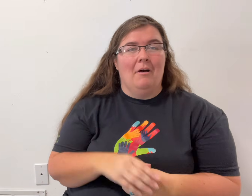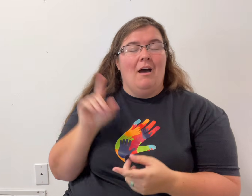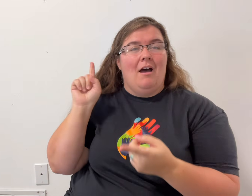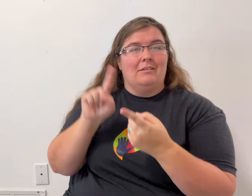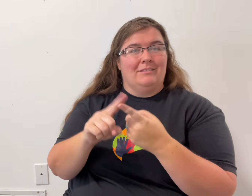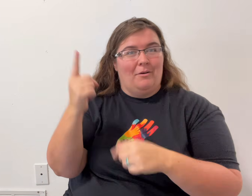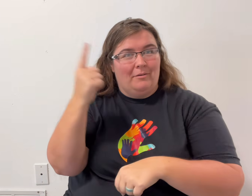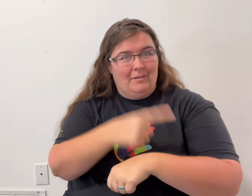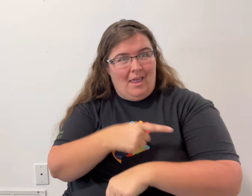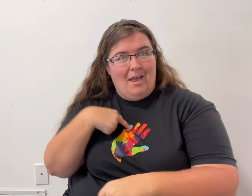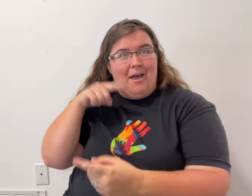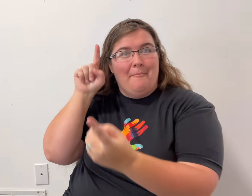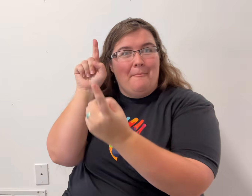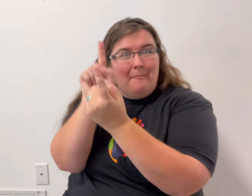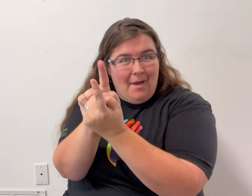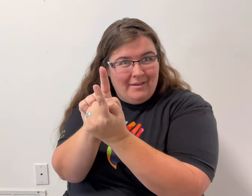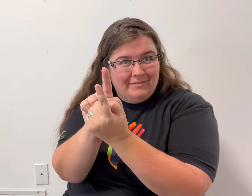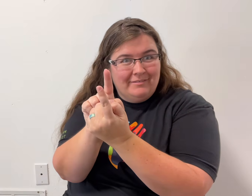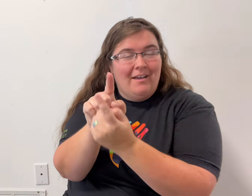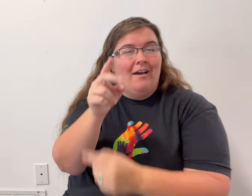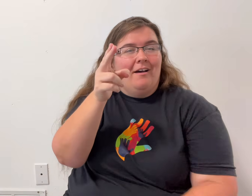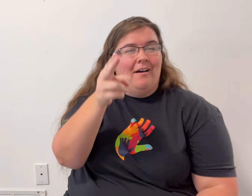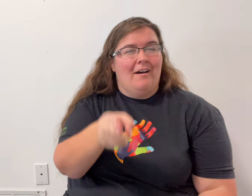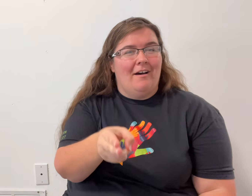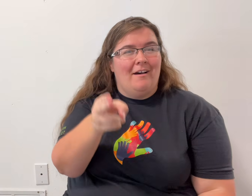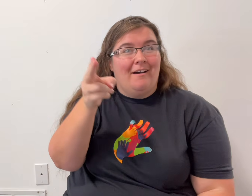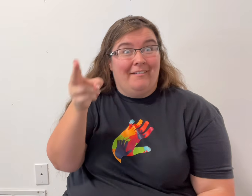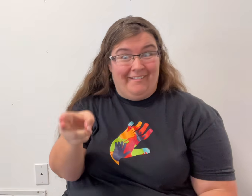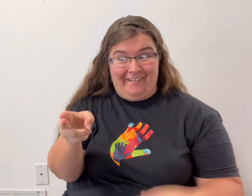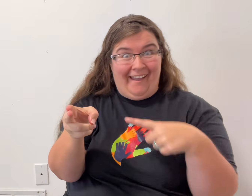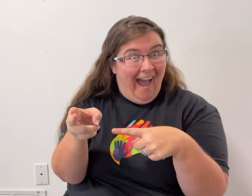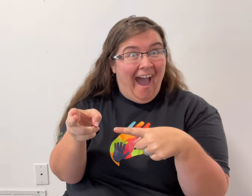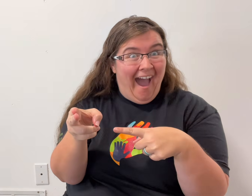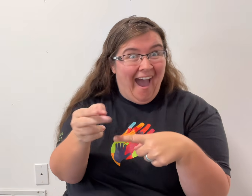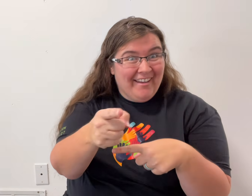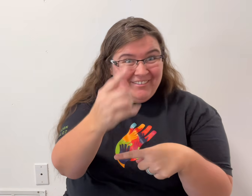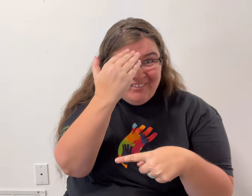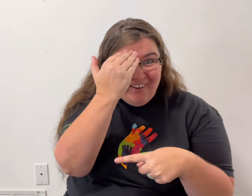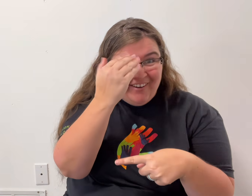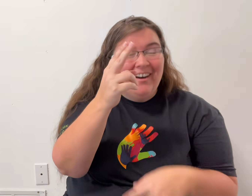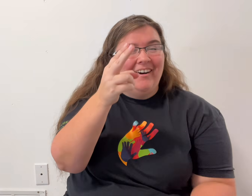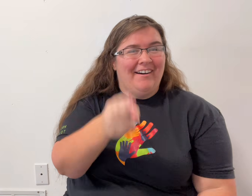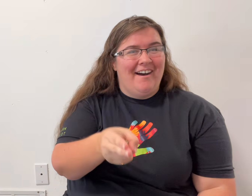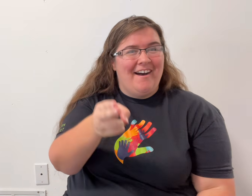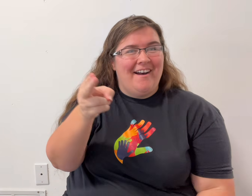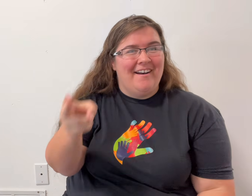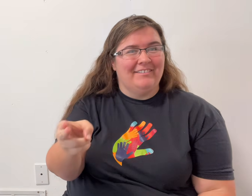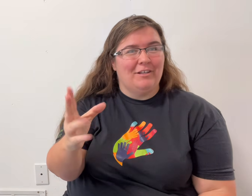UNTIL ONE DAY I MET HARD OF HEARING (you know this one!)